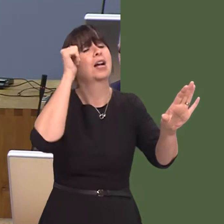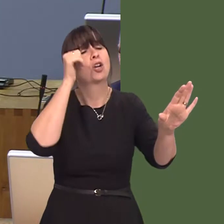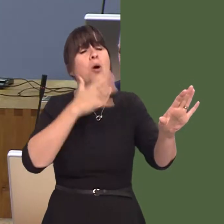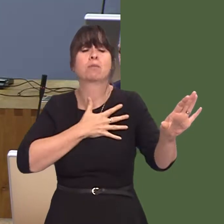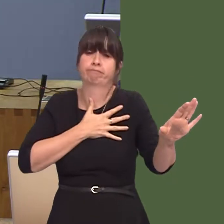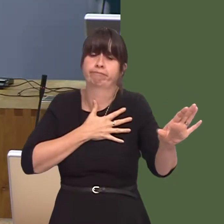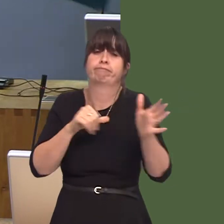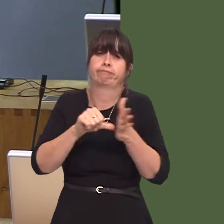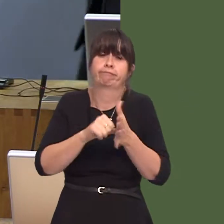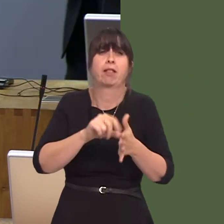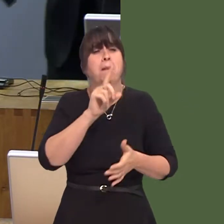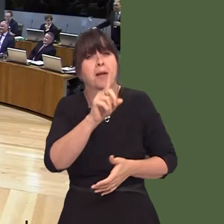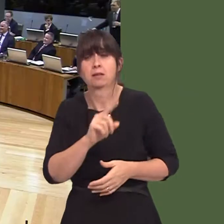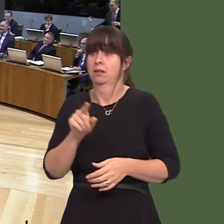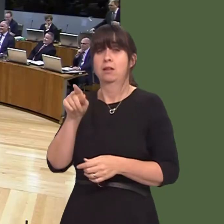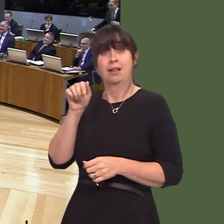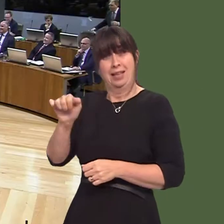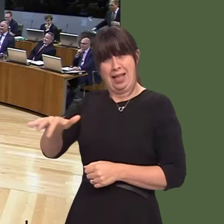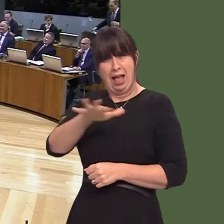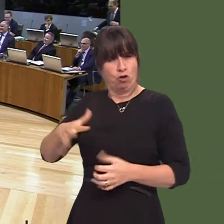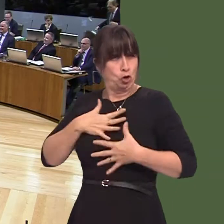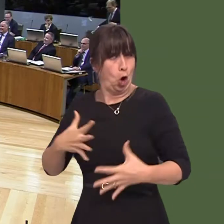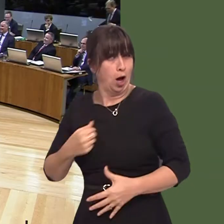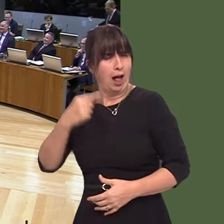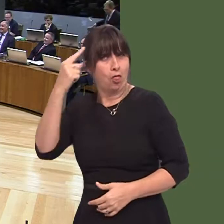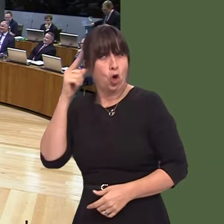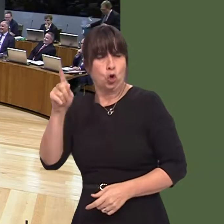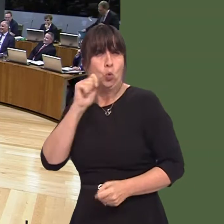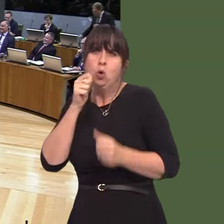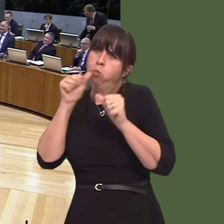I know it hurts, but, given his constituency, I would have thought he would welcome anything